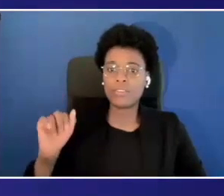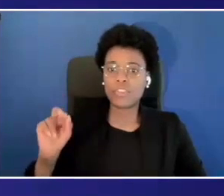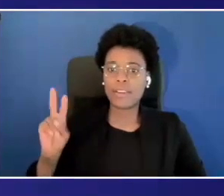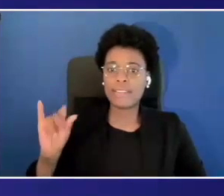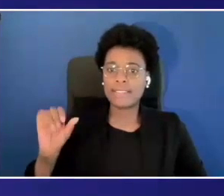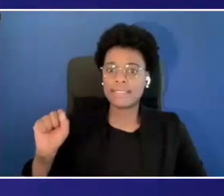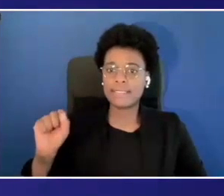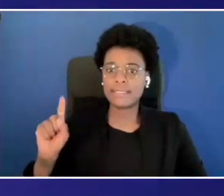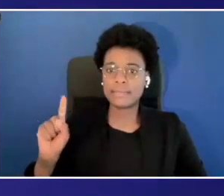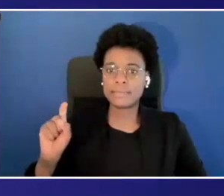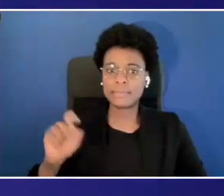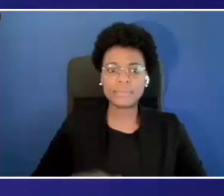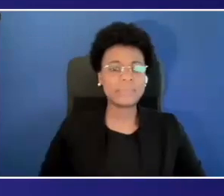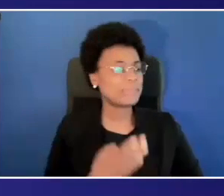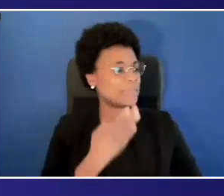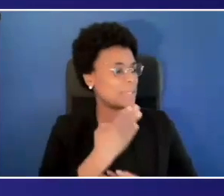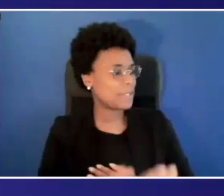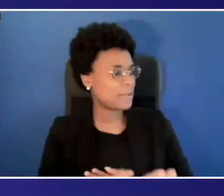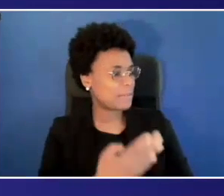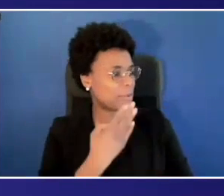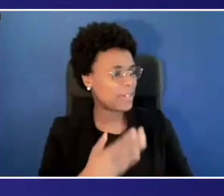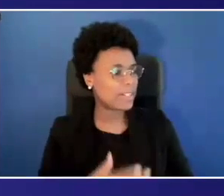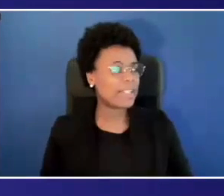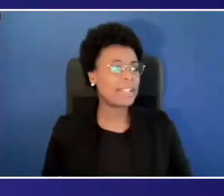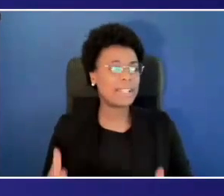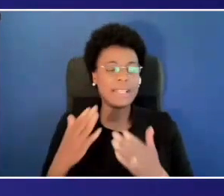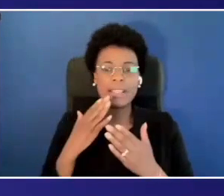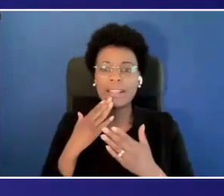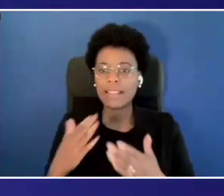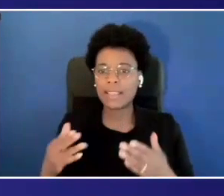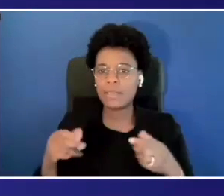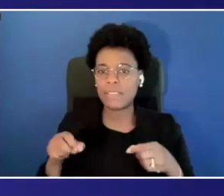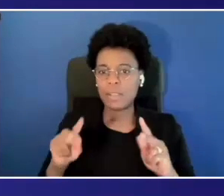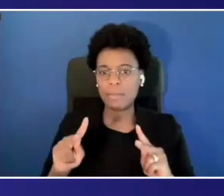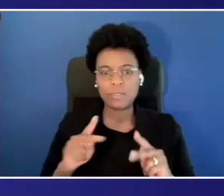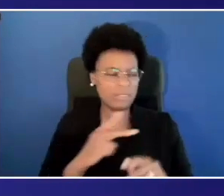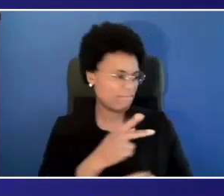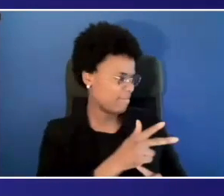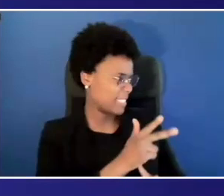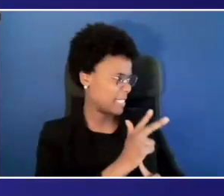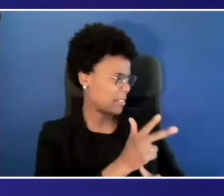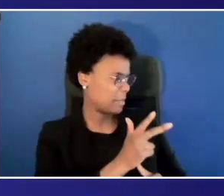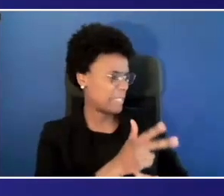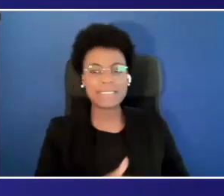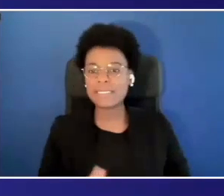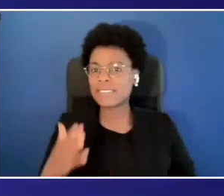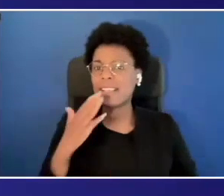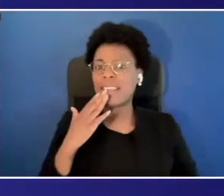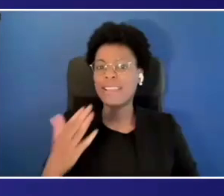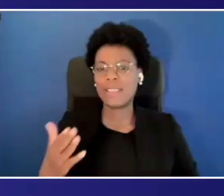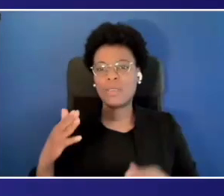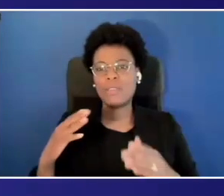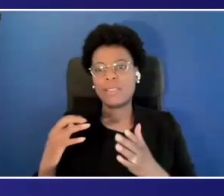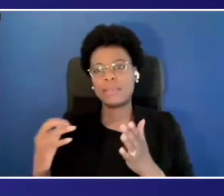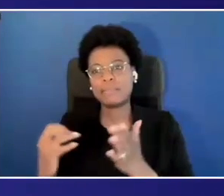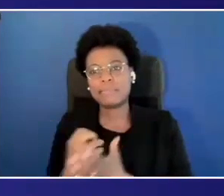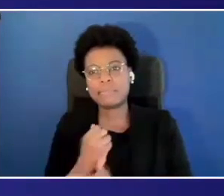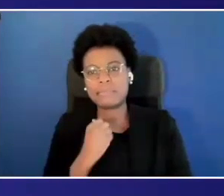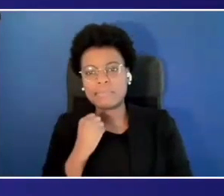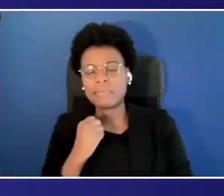Good morning. Thank you for the opportunity. Thank you and thanks for the opportunity to speak with you today.